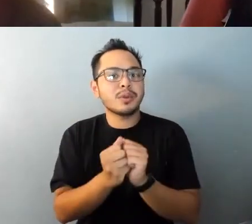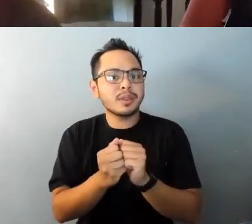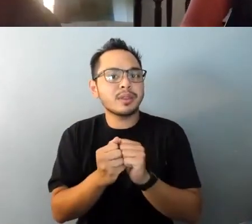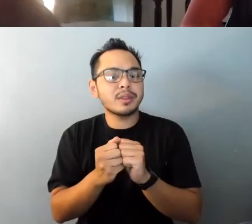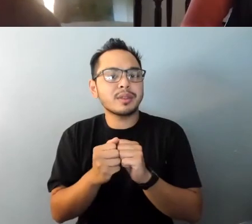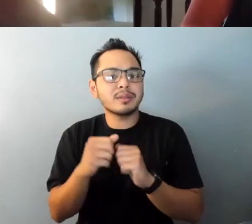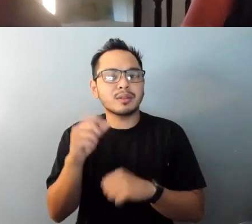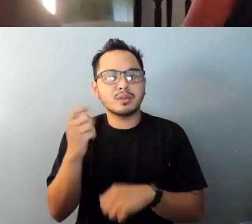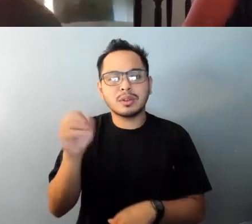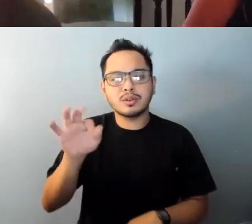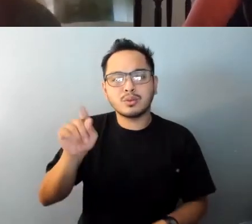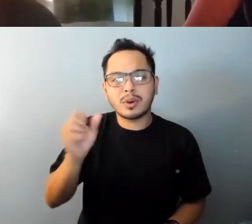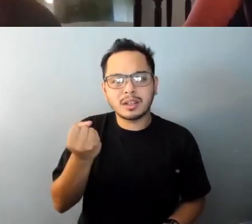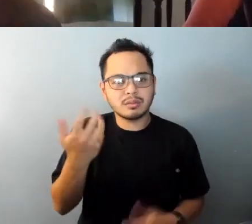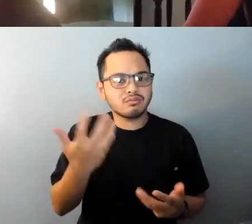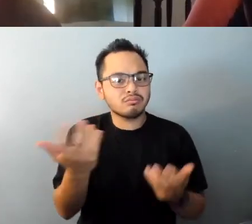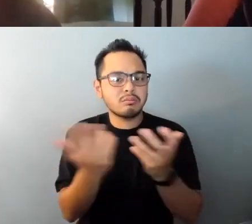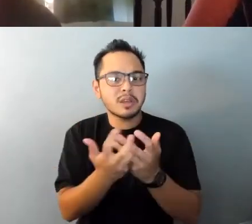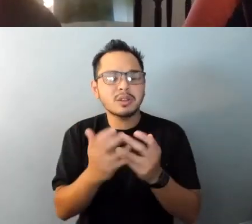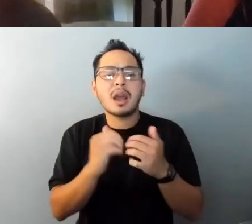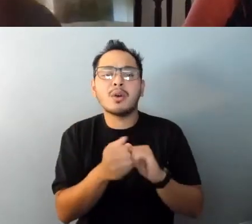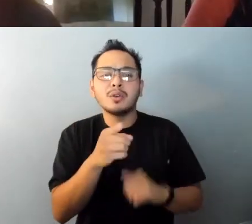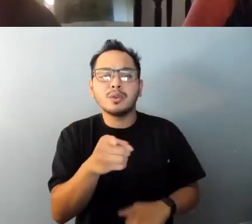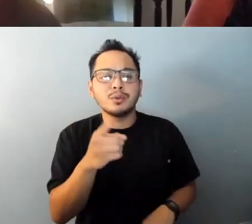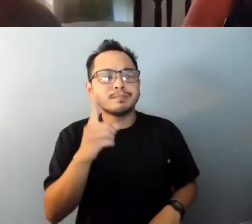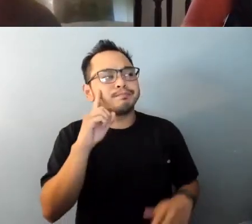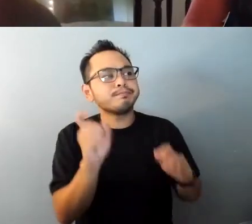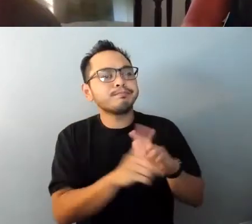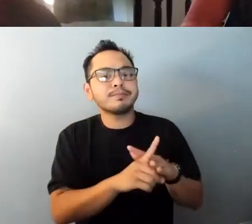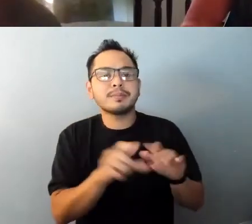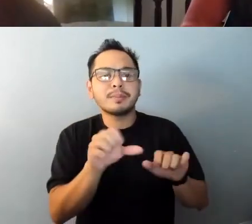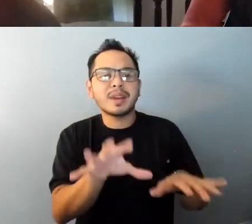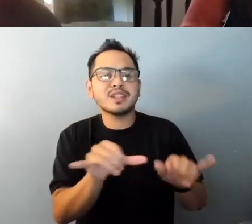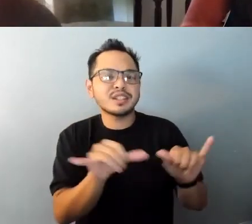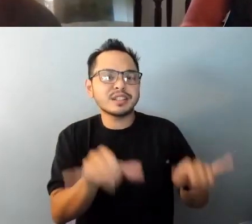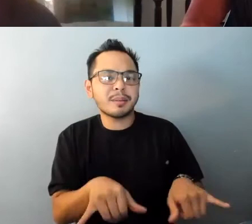You know, how do you conceive of the magic system? It is not really systematic is it,